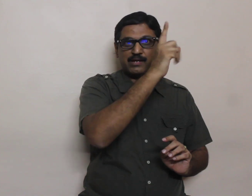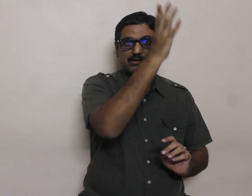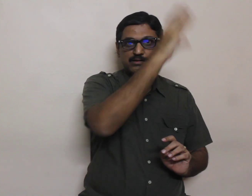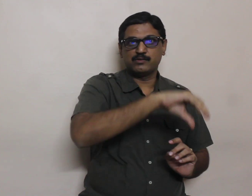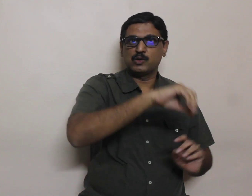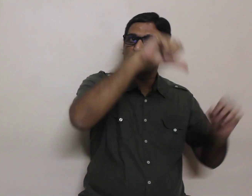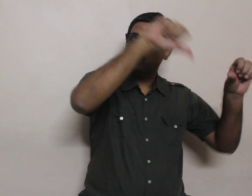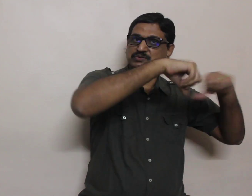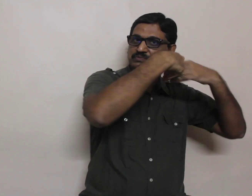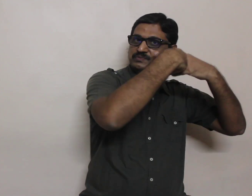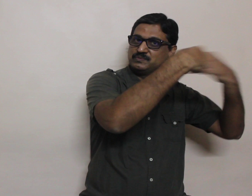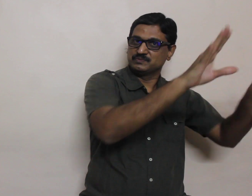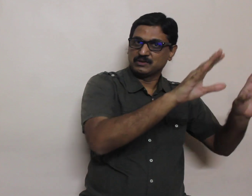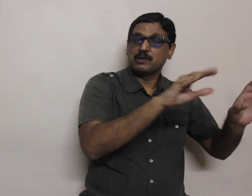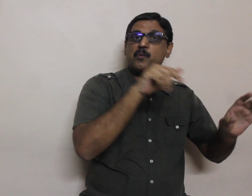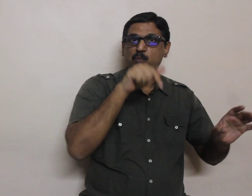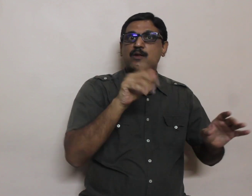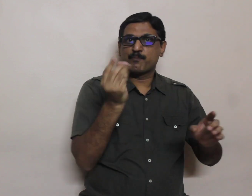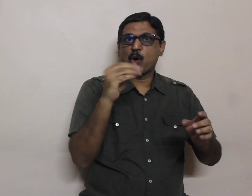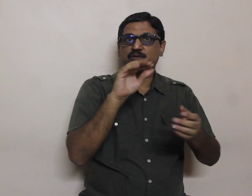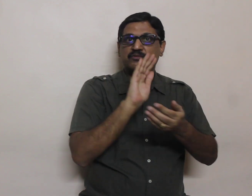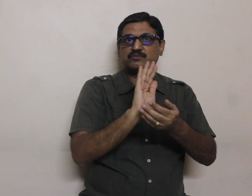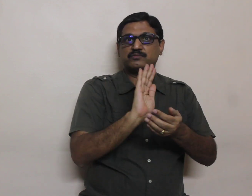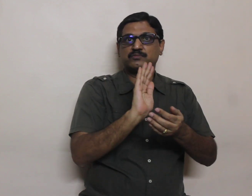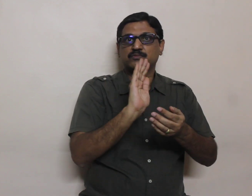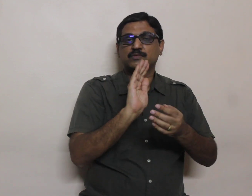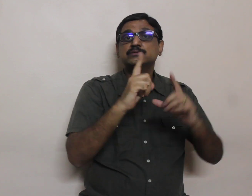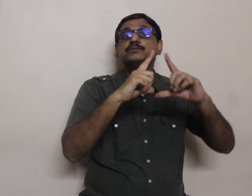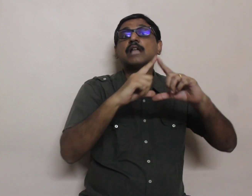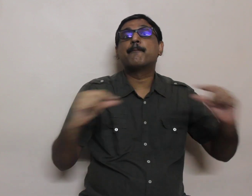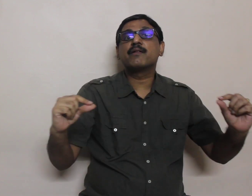Germany and Italy were knocked out and there was only one country left. That is Japan!